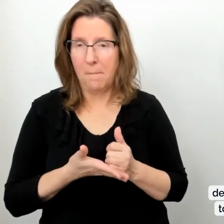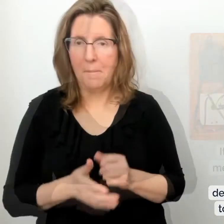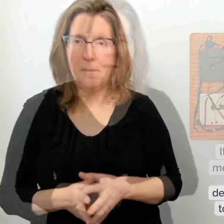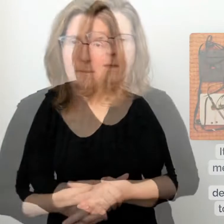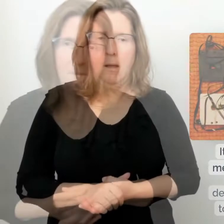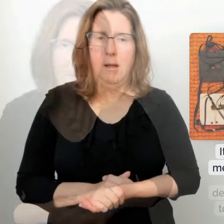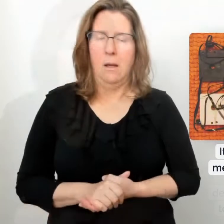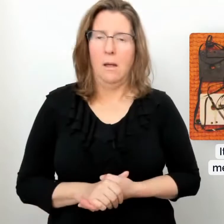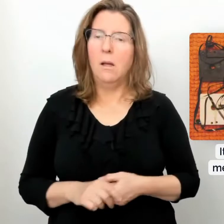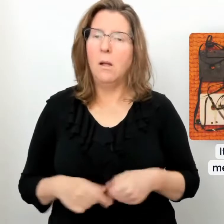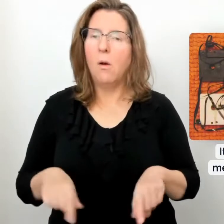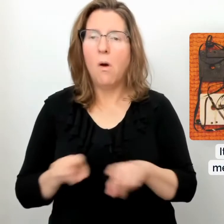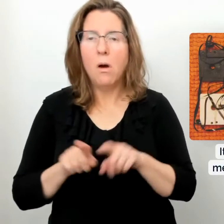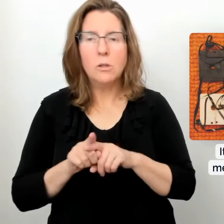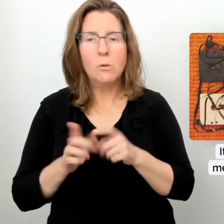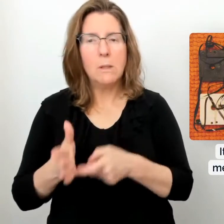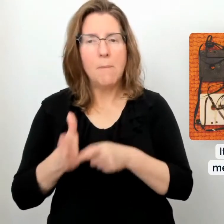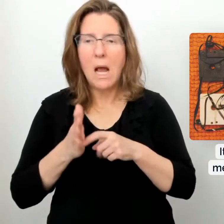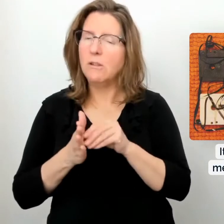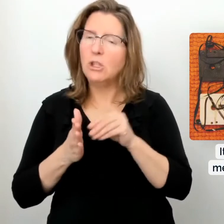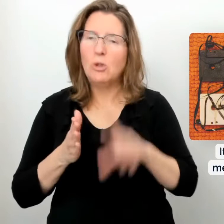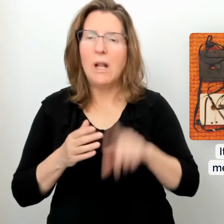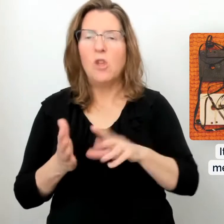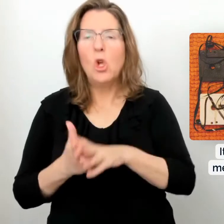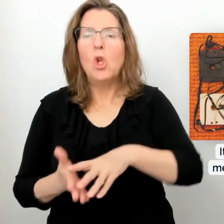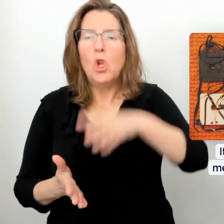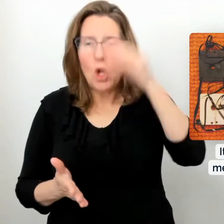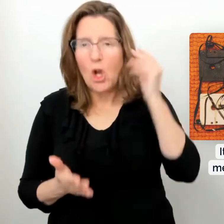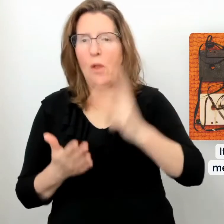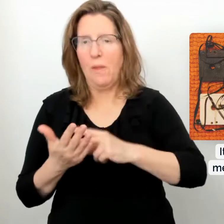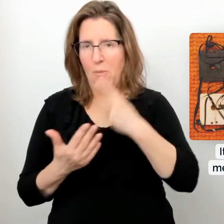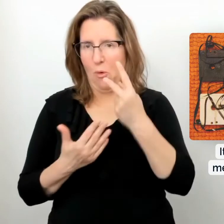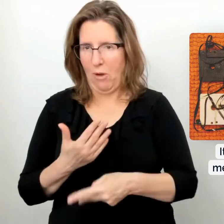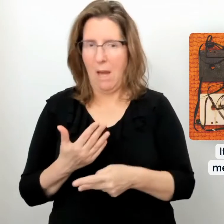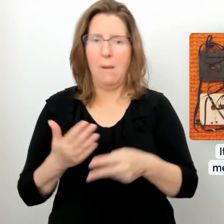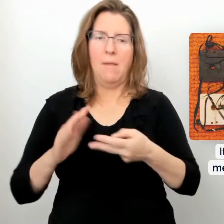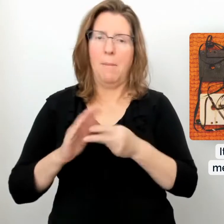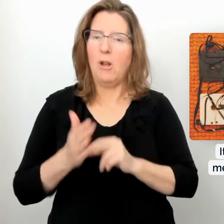In order to use this this technology effectively, students have to learn the software